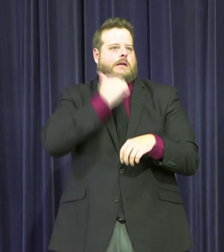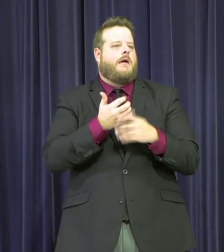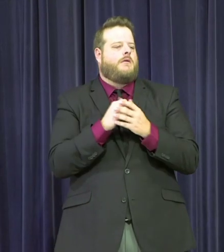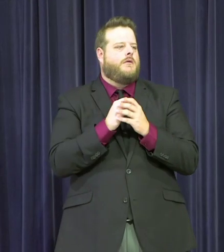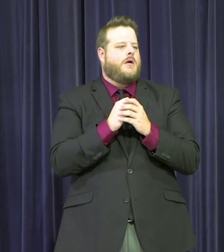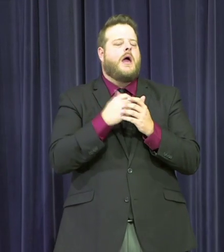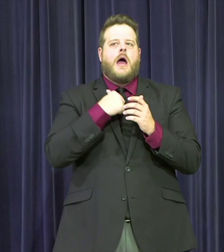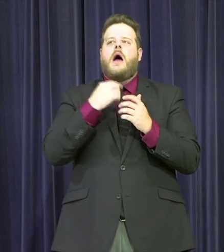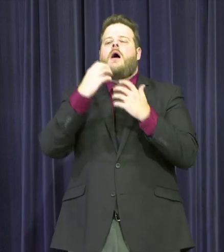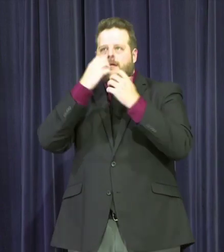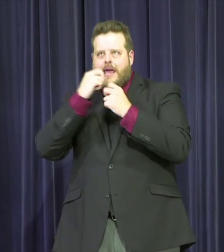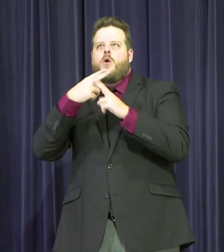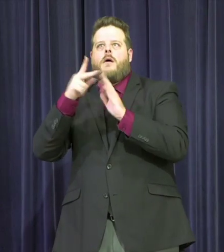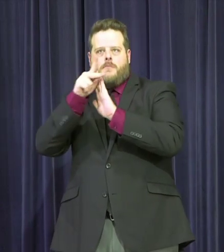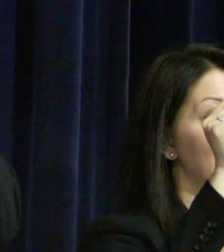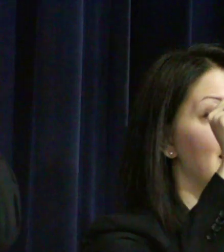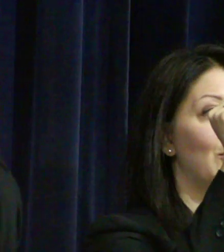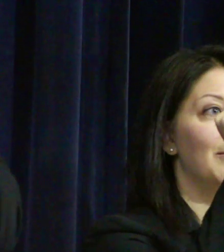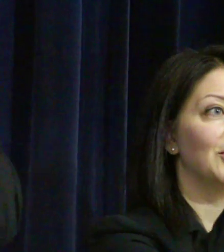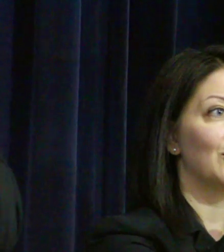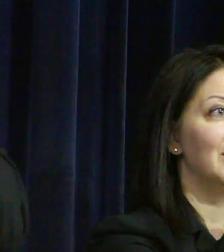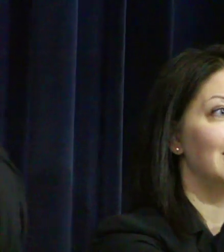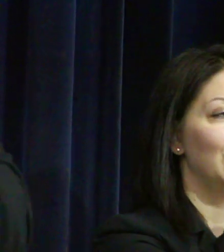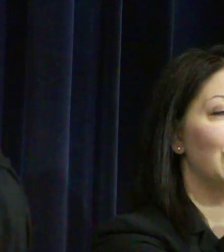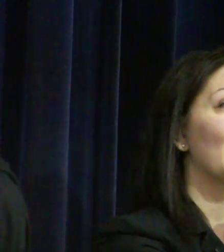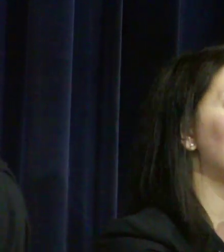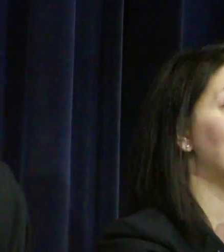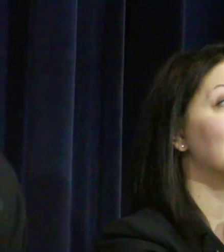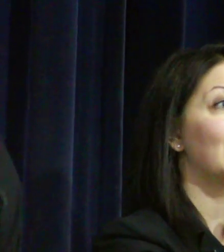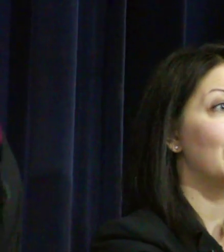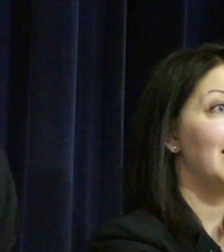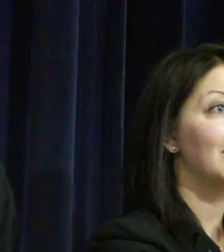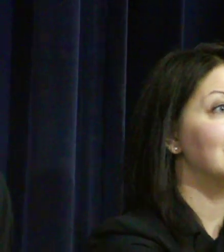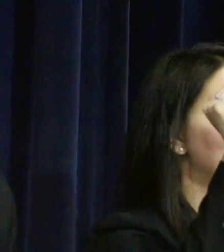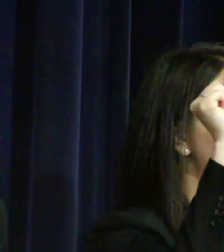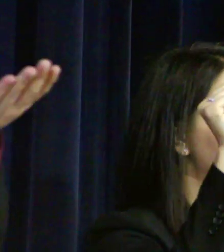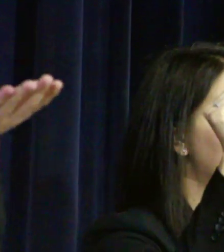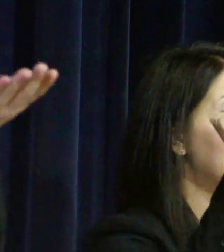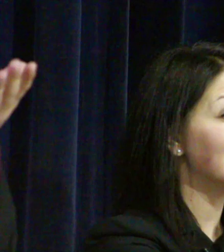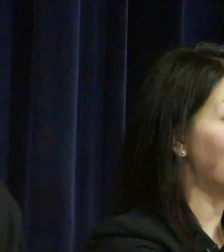I care about the policy and getting that right, absolutely. I want to make sure we talk about it in the right way, because even when you get the policy